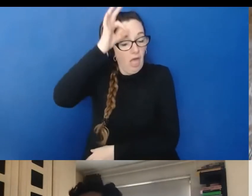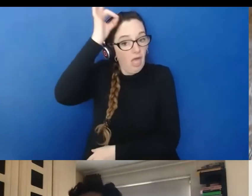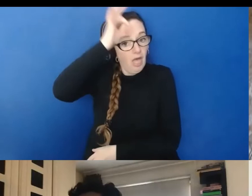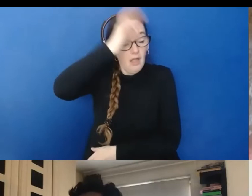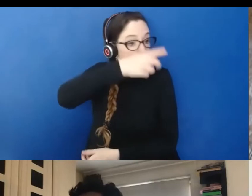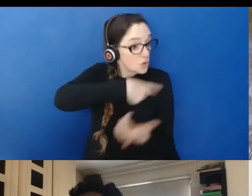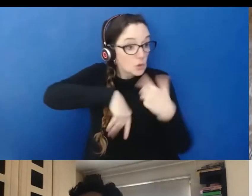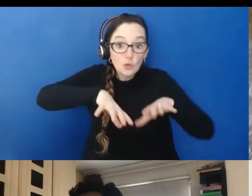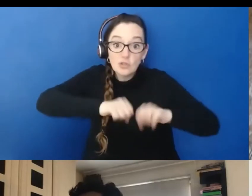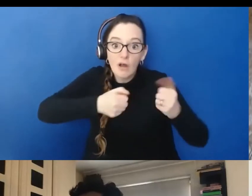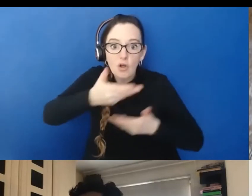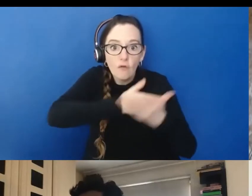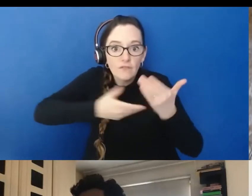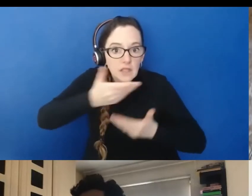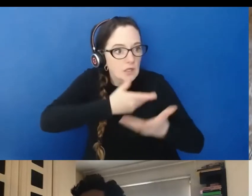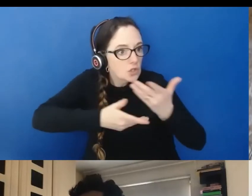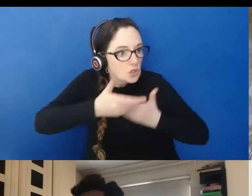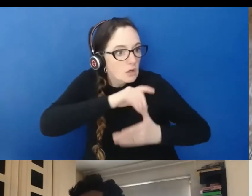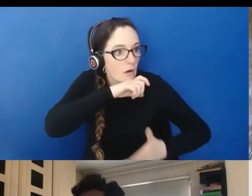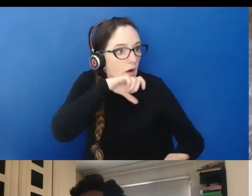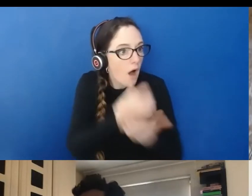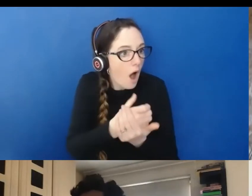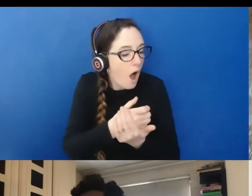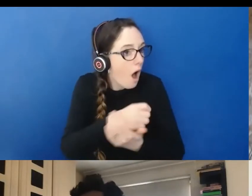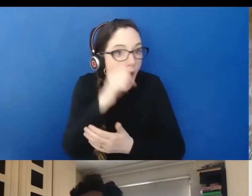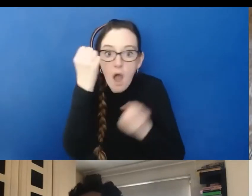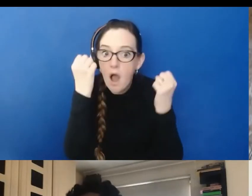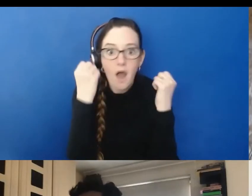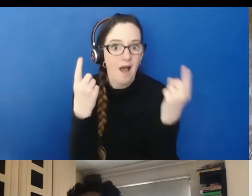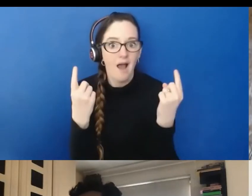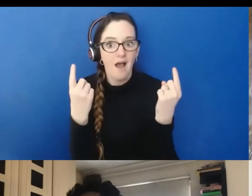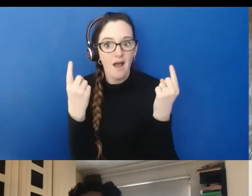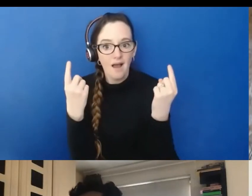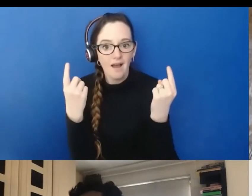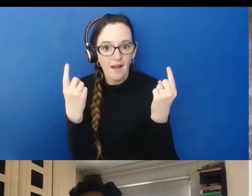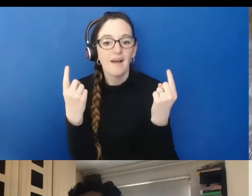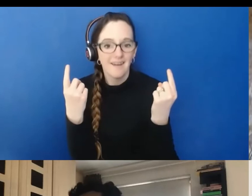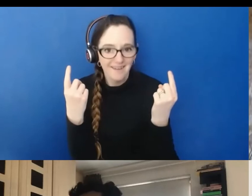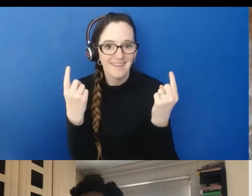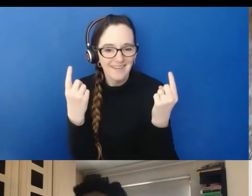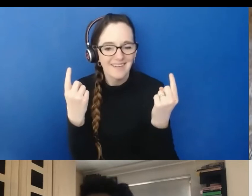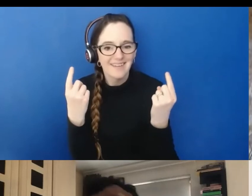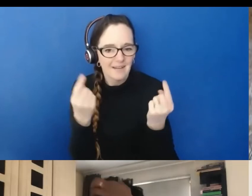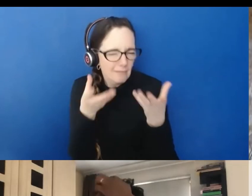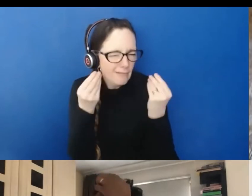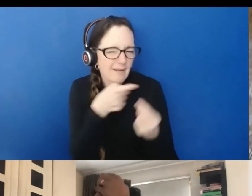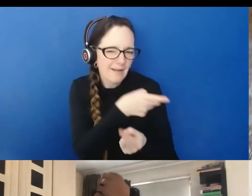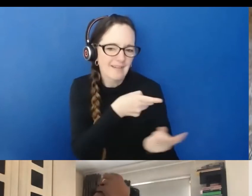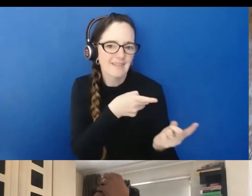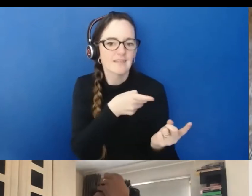and you are you say, how didn t I know that? And that's one of the things that I think,